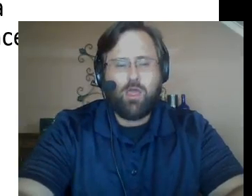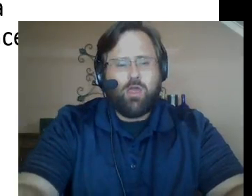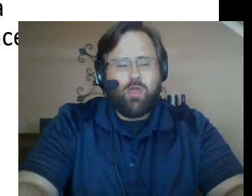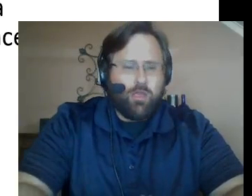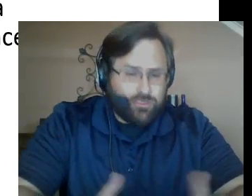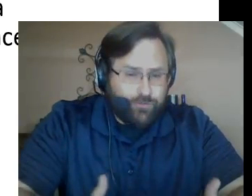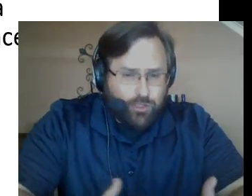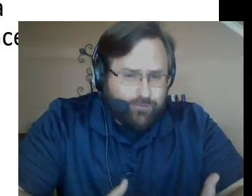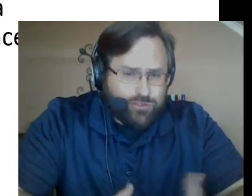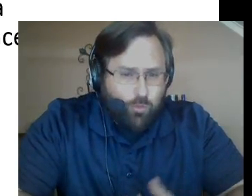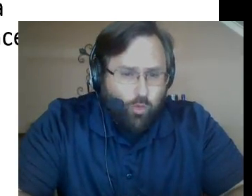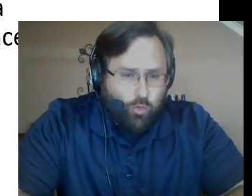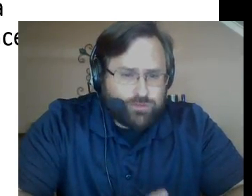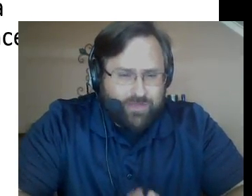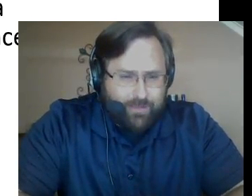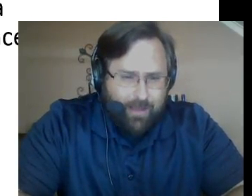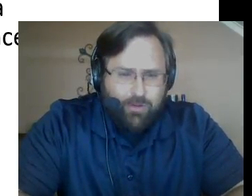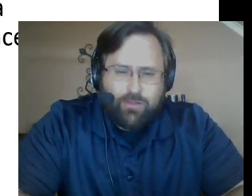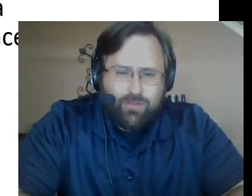so if you're looking for some rules to think about